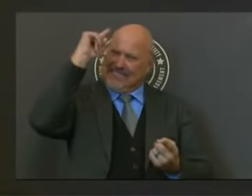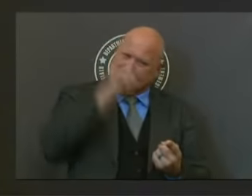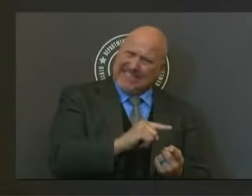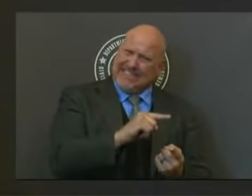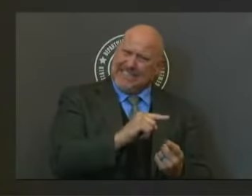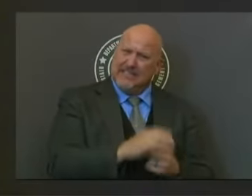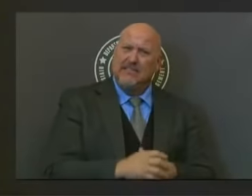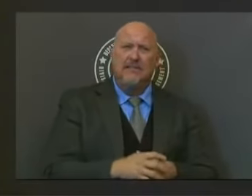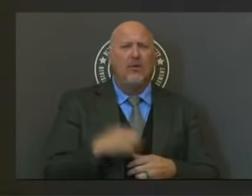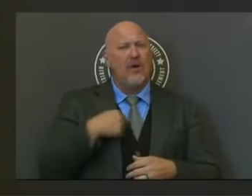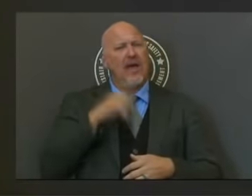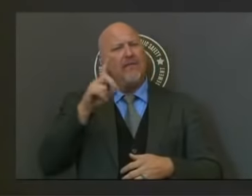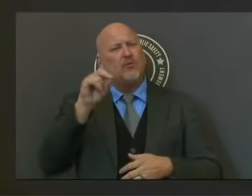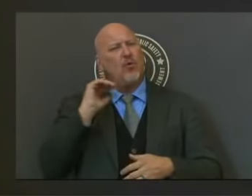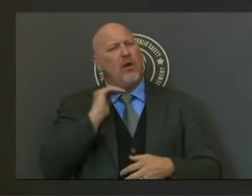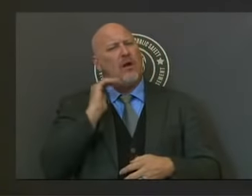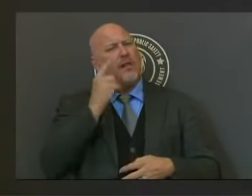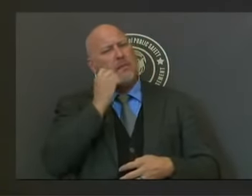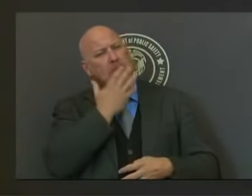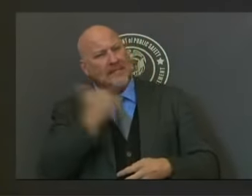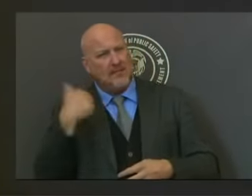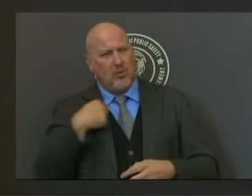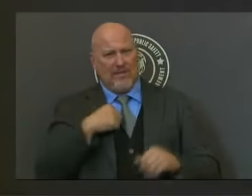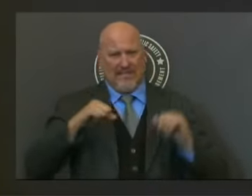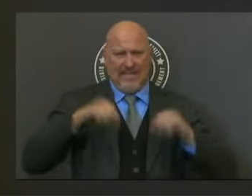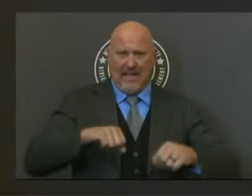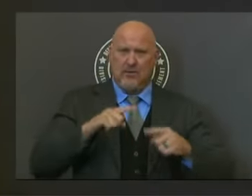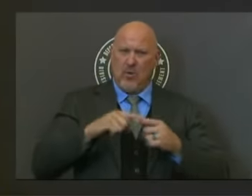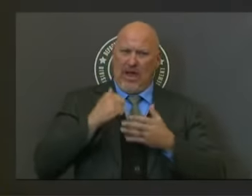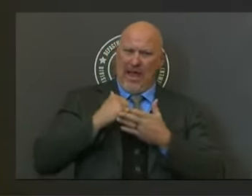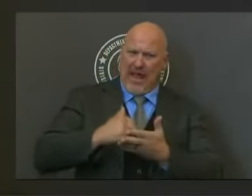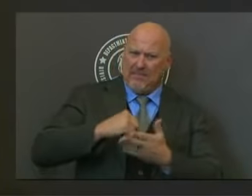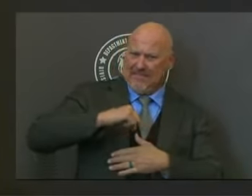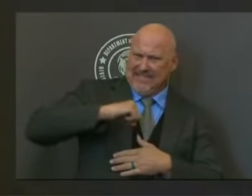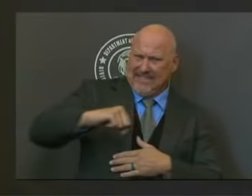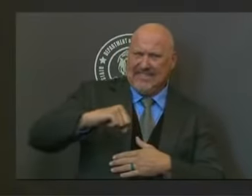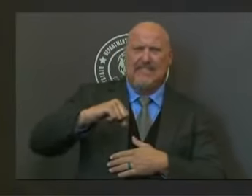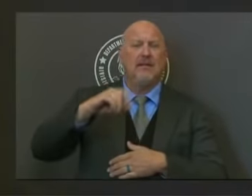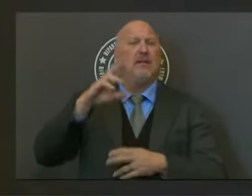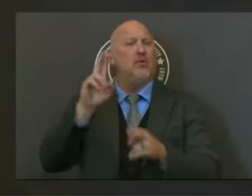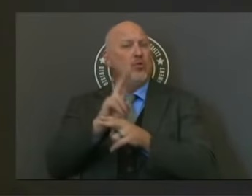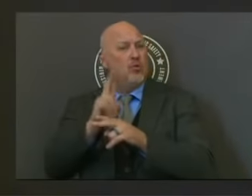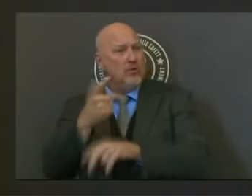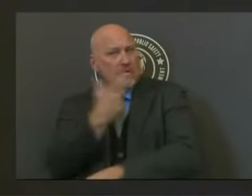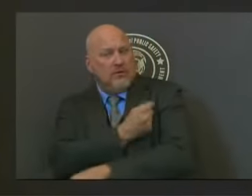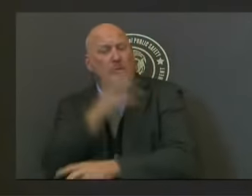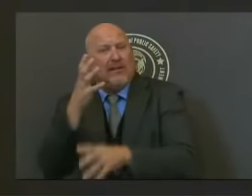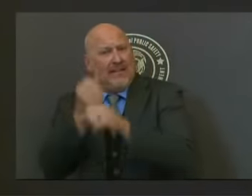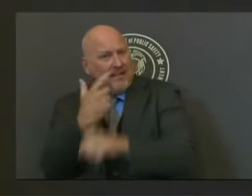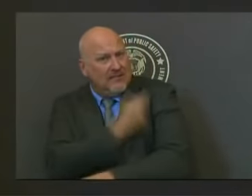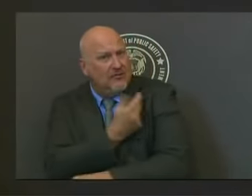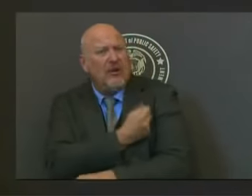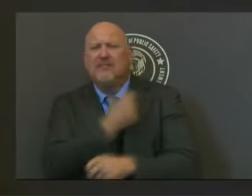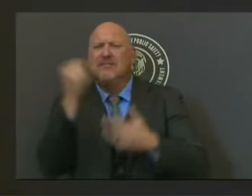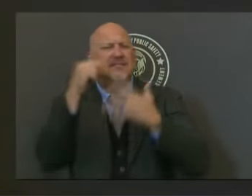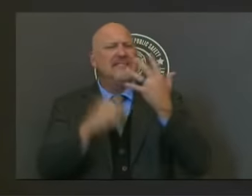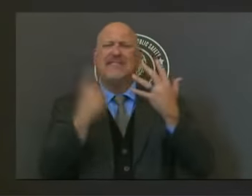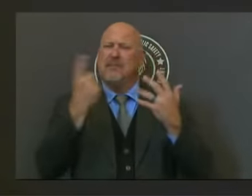herd immunity which could come with a vaccine that would be the